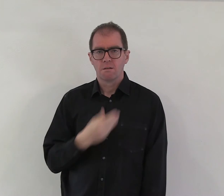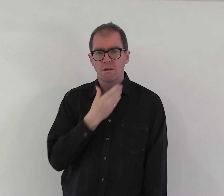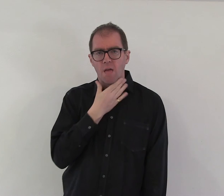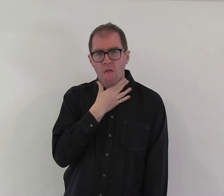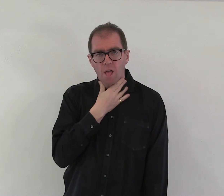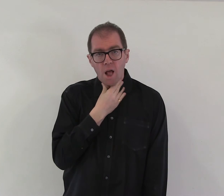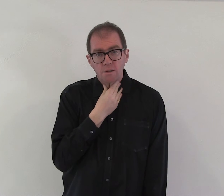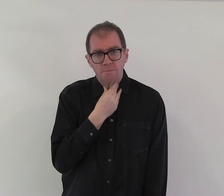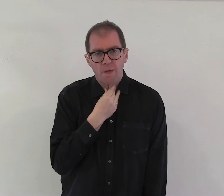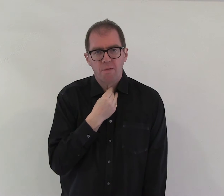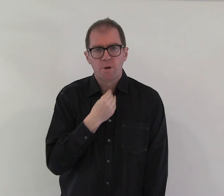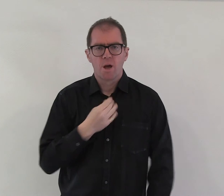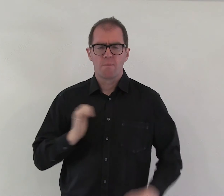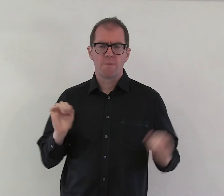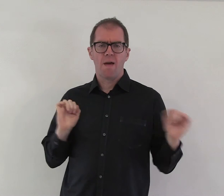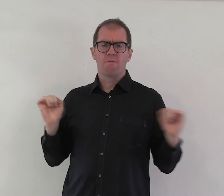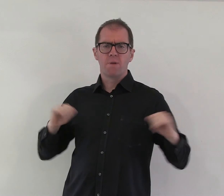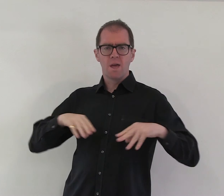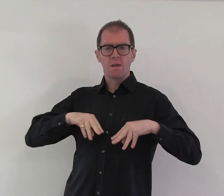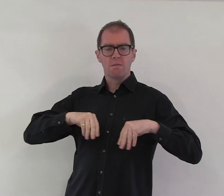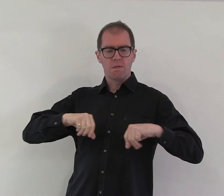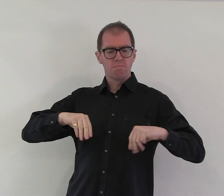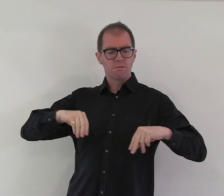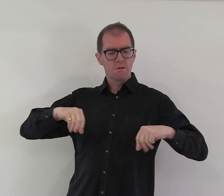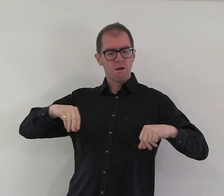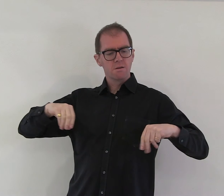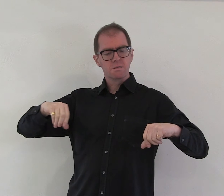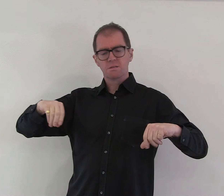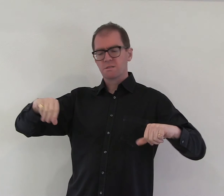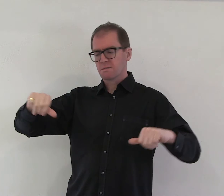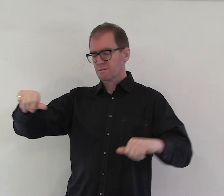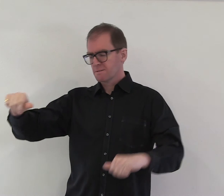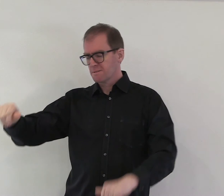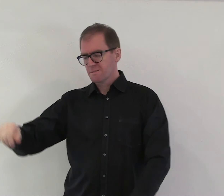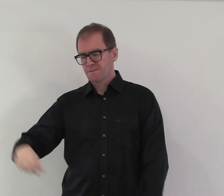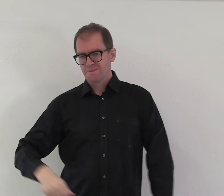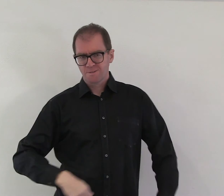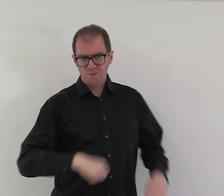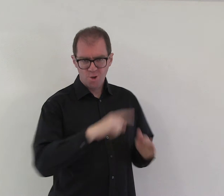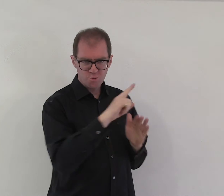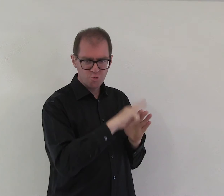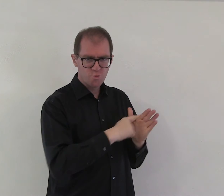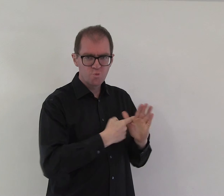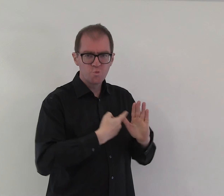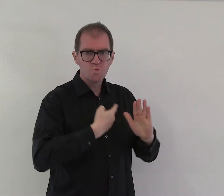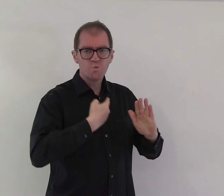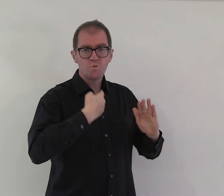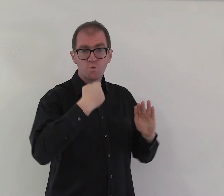Gasp at the bird bath, bath in the dust June